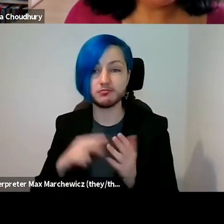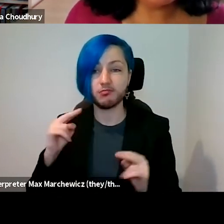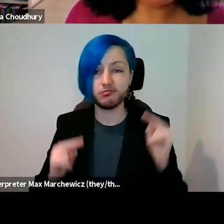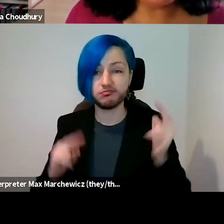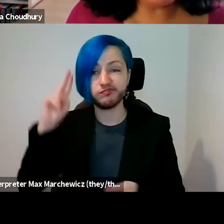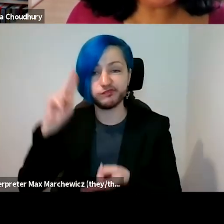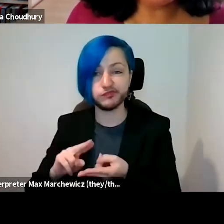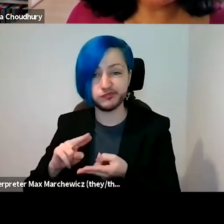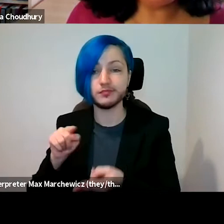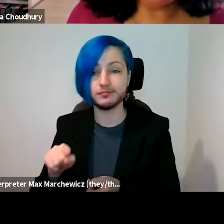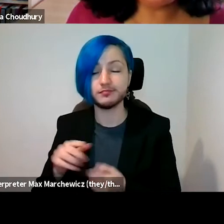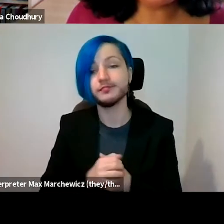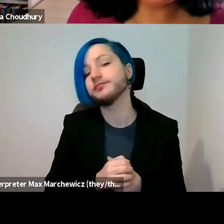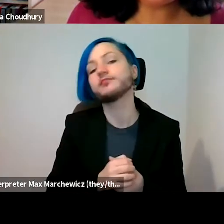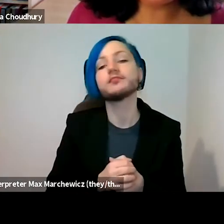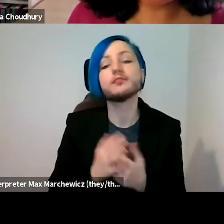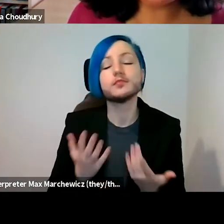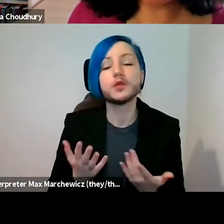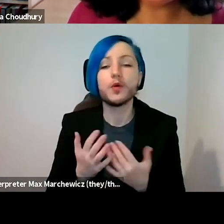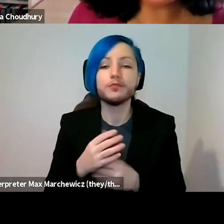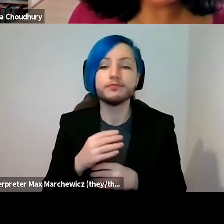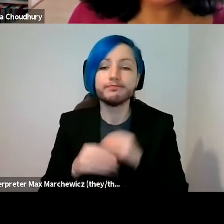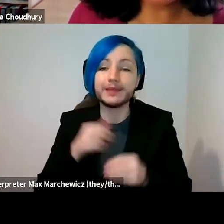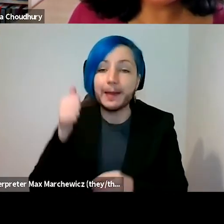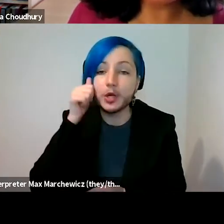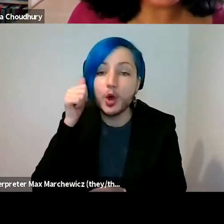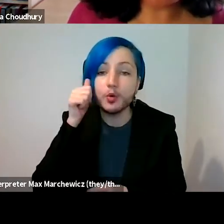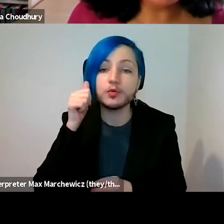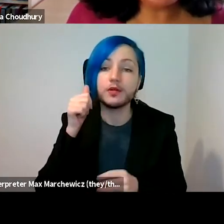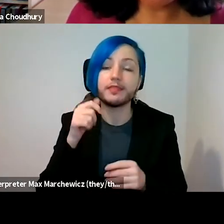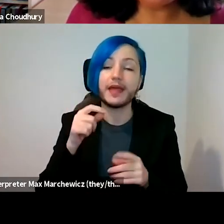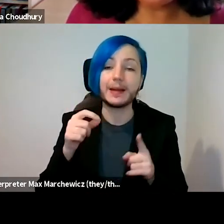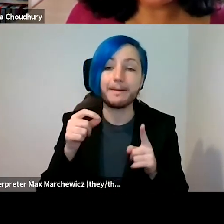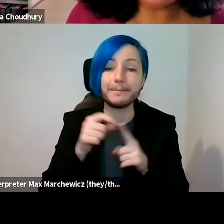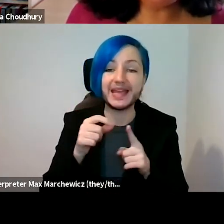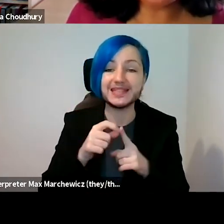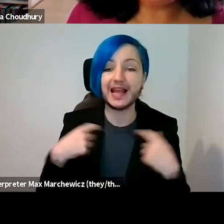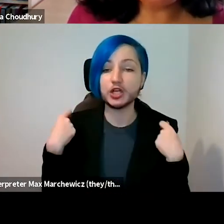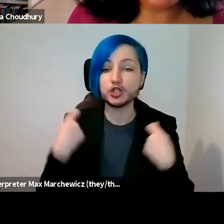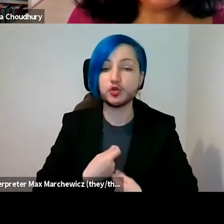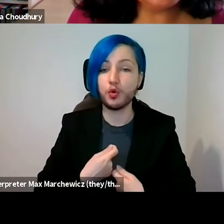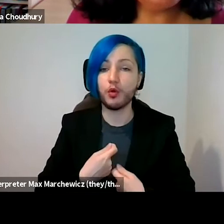So it was clearly common knowledge that Paisley shawls at the time was a derivative of the Indian.